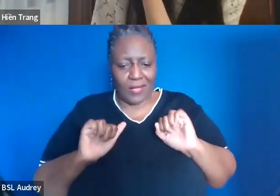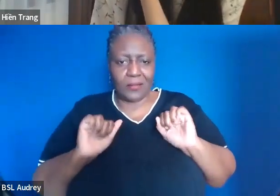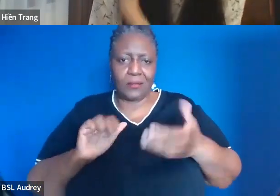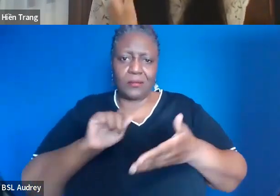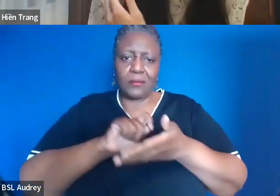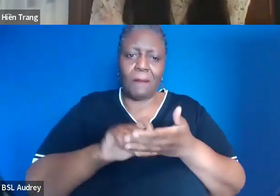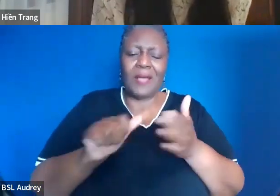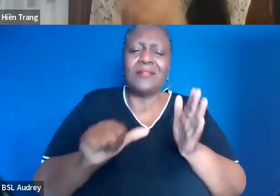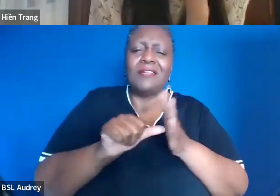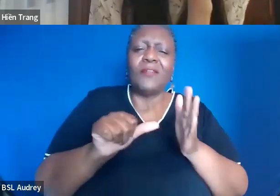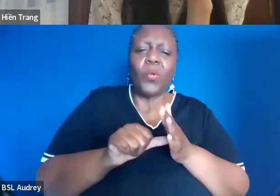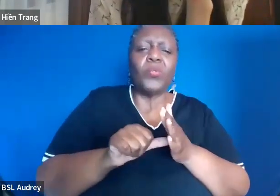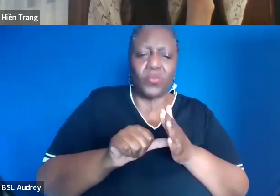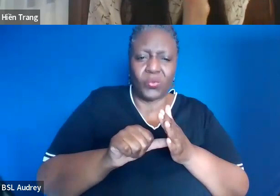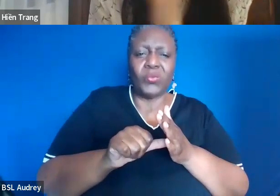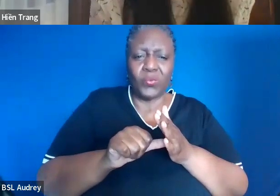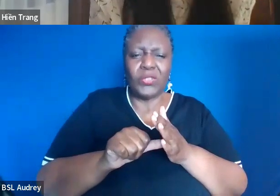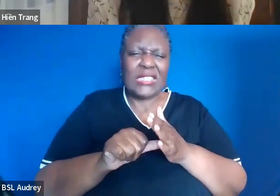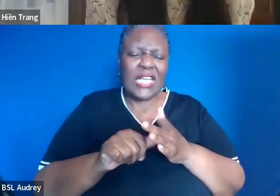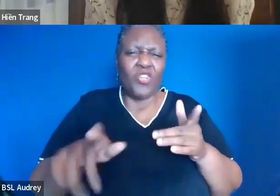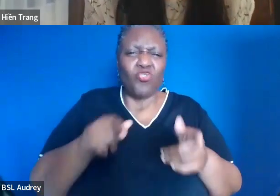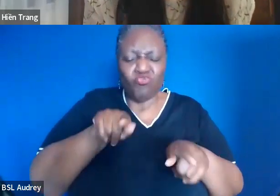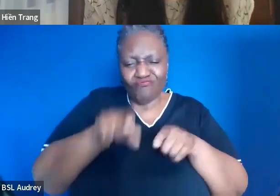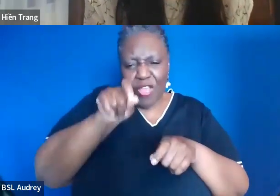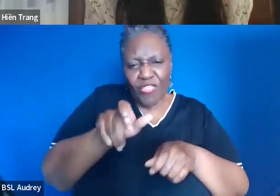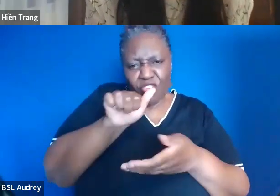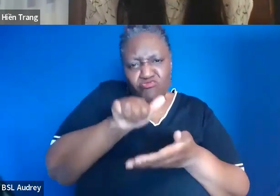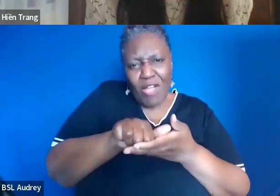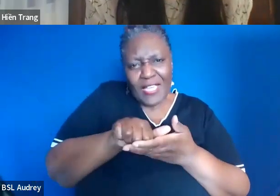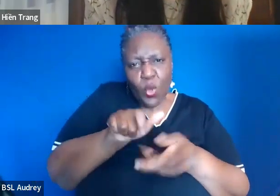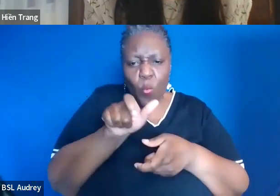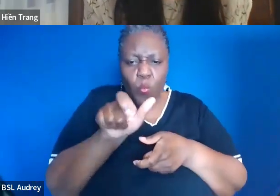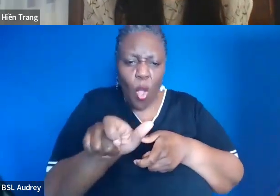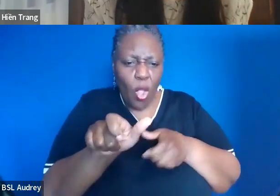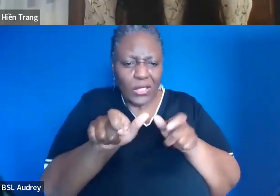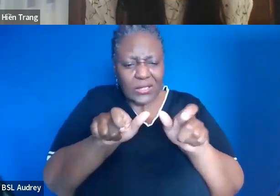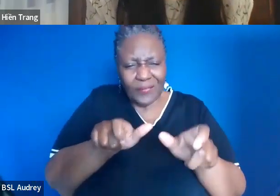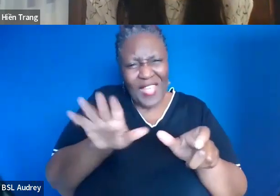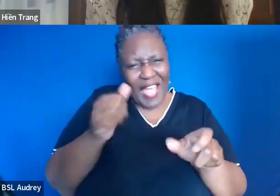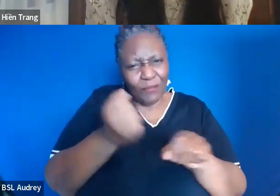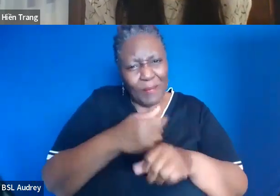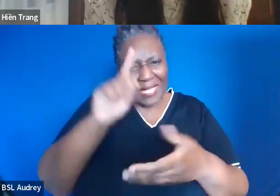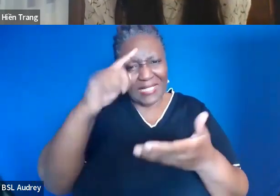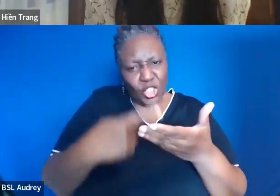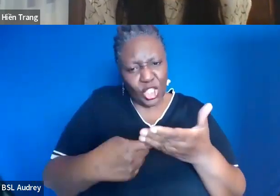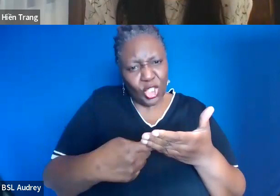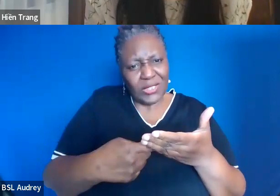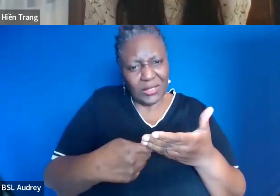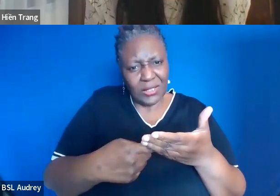um hard to find the right word and I had to make a lot of decisions in terms of like um